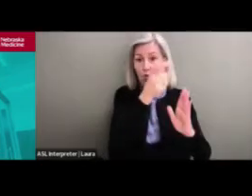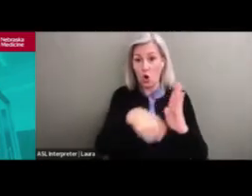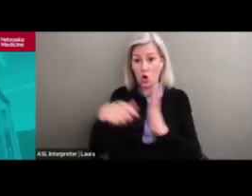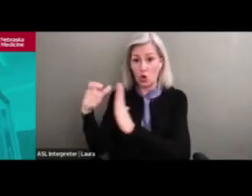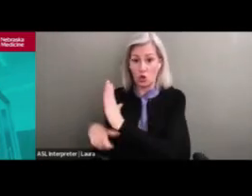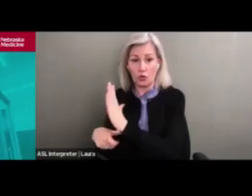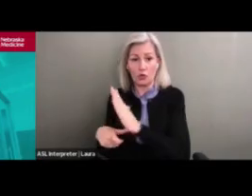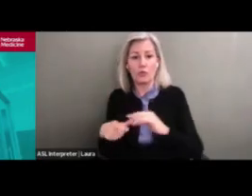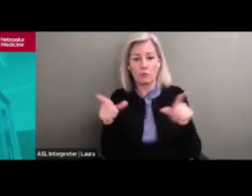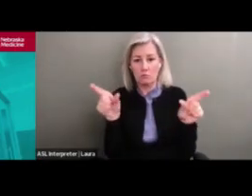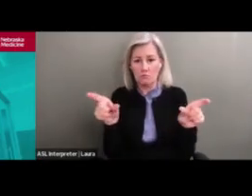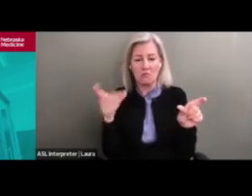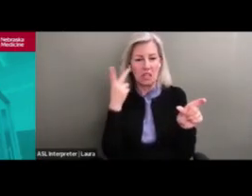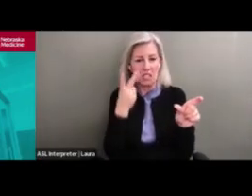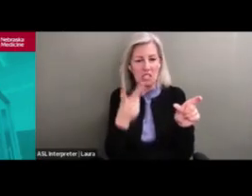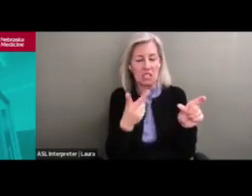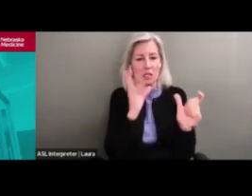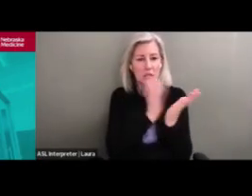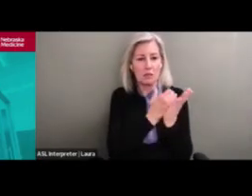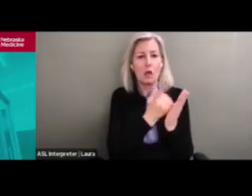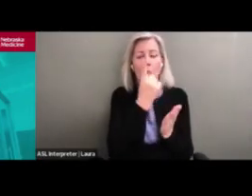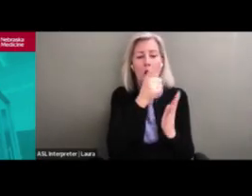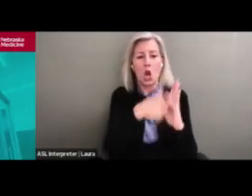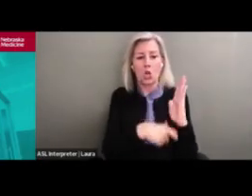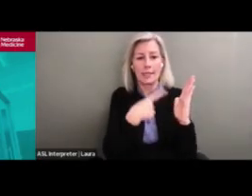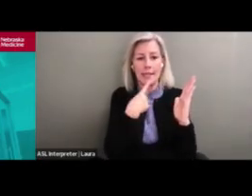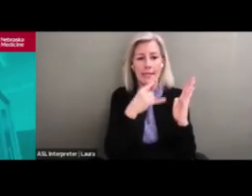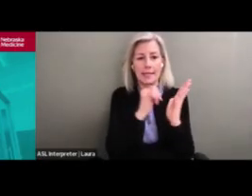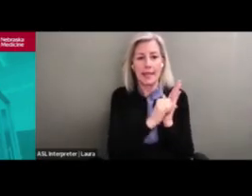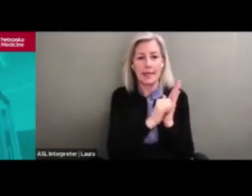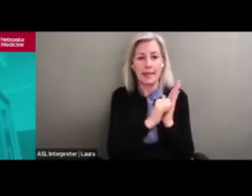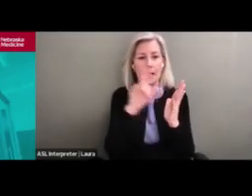and $175 million next.